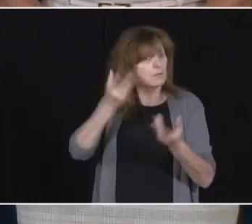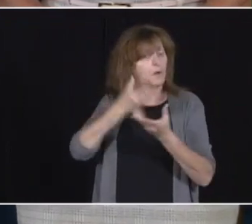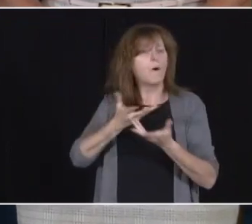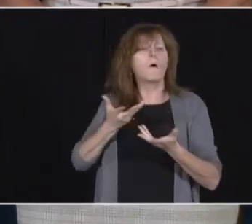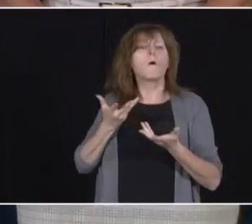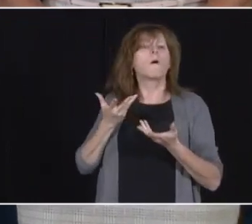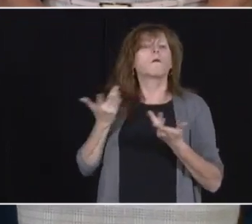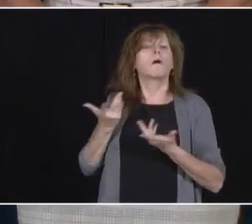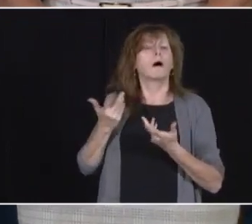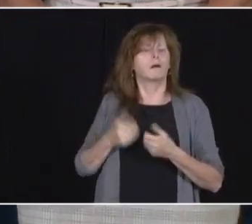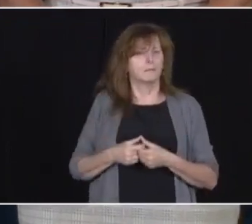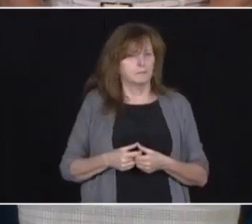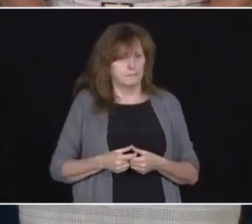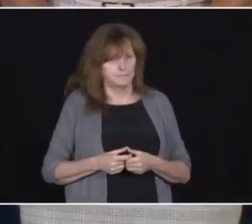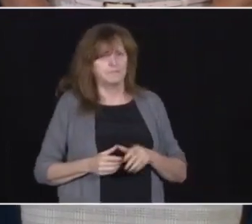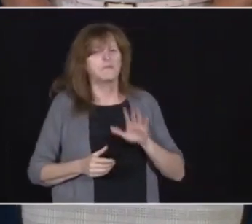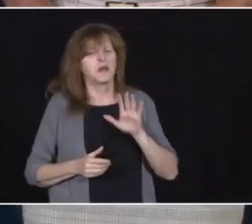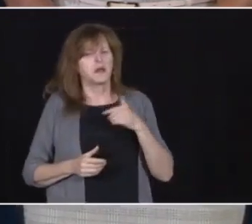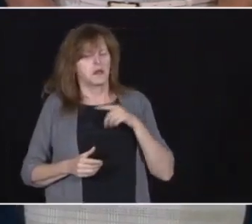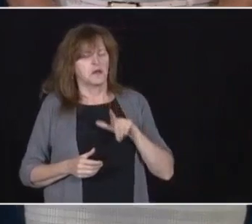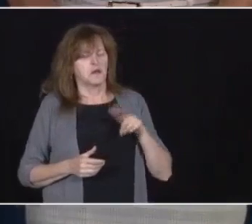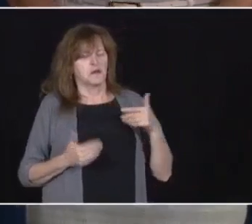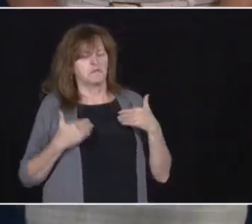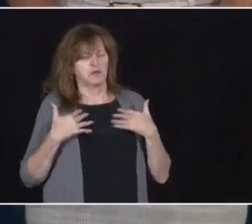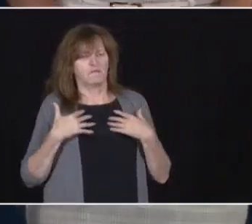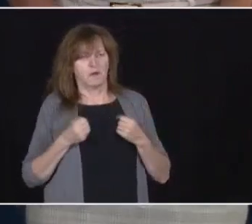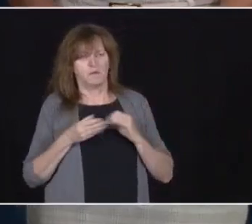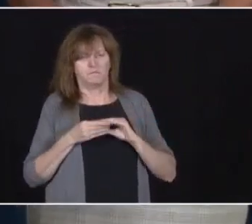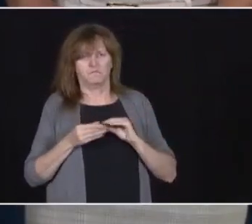is continuing? I will passes to the Minister of Health.